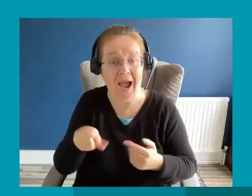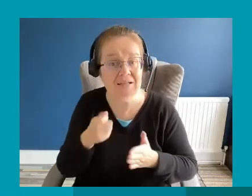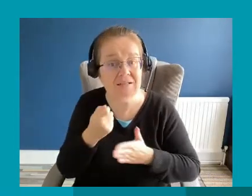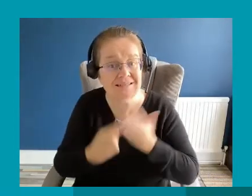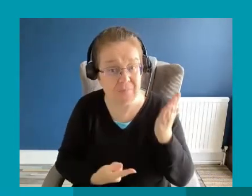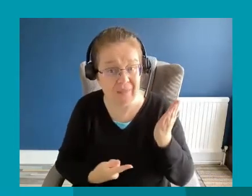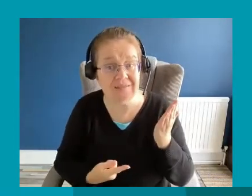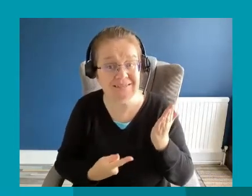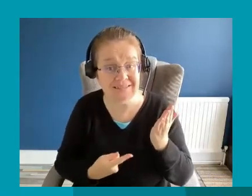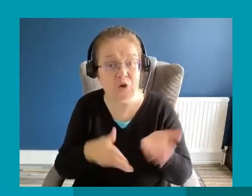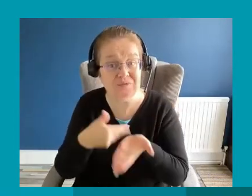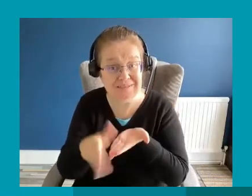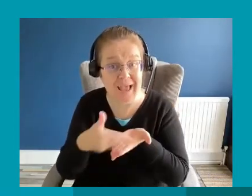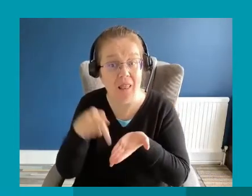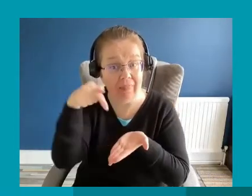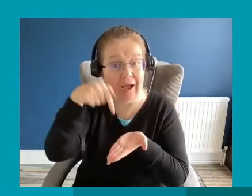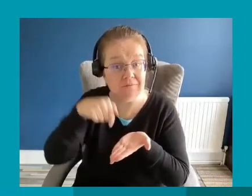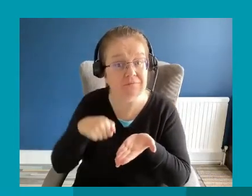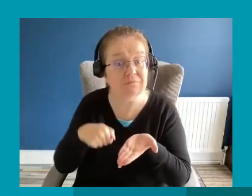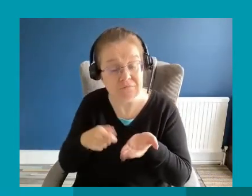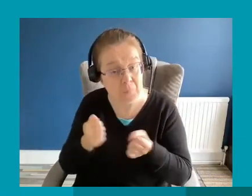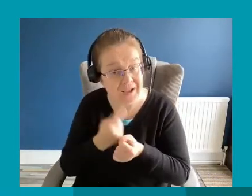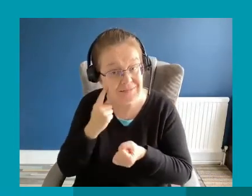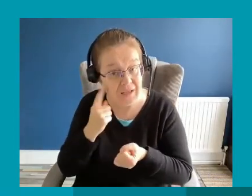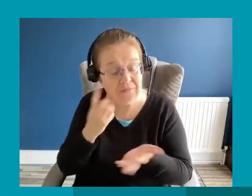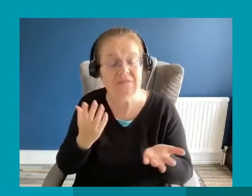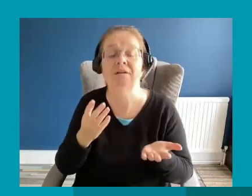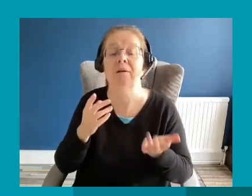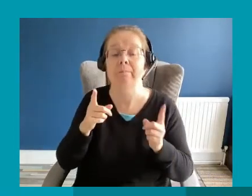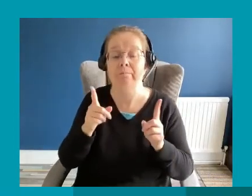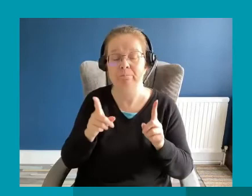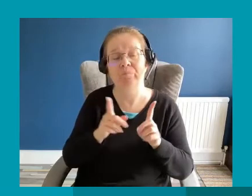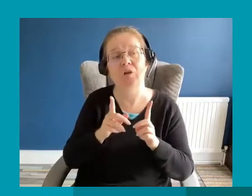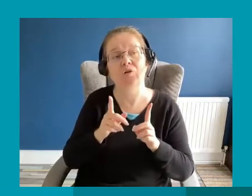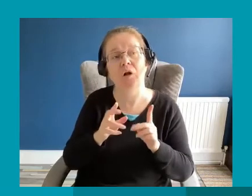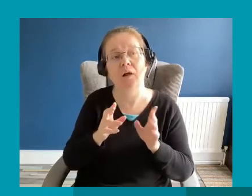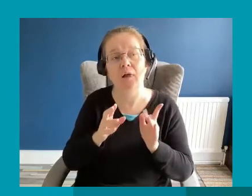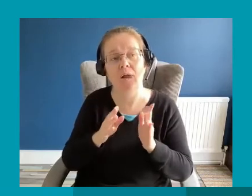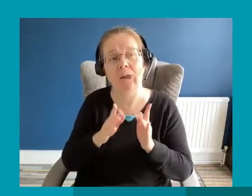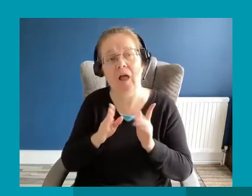Does that make sense? So this will help this type of tool.